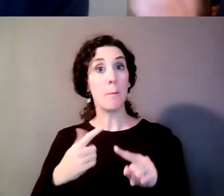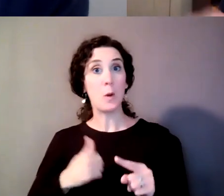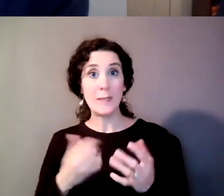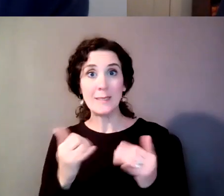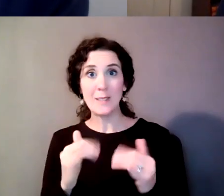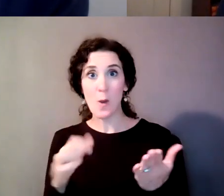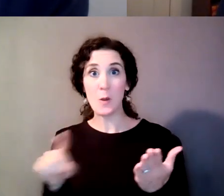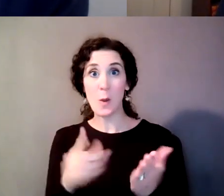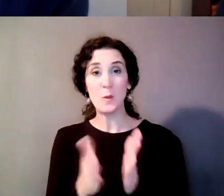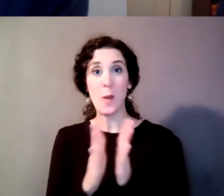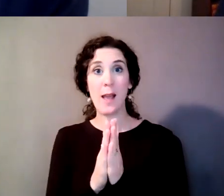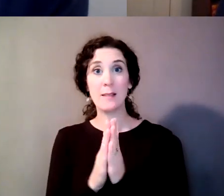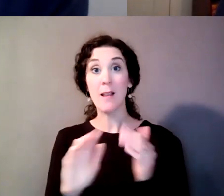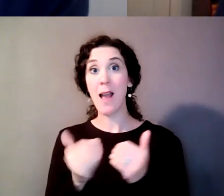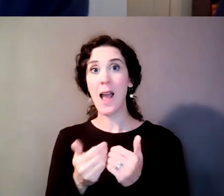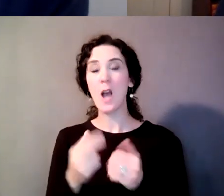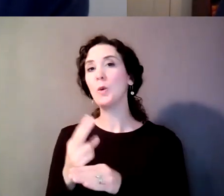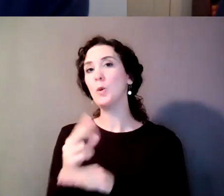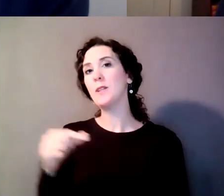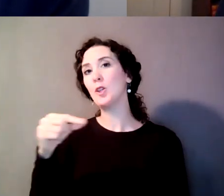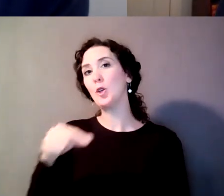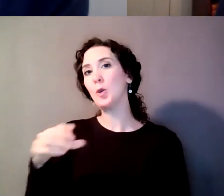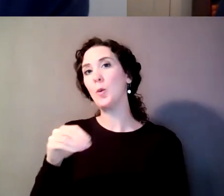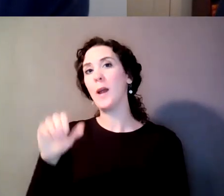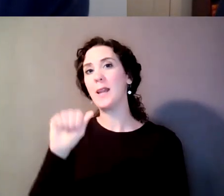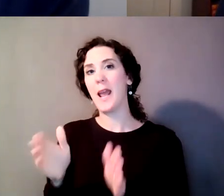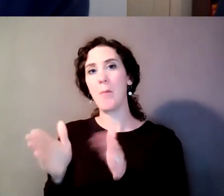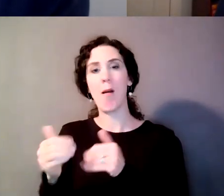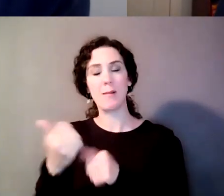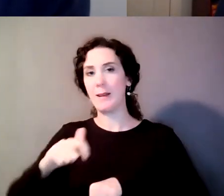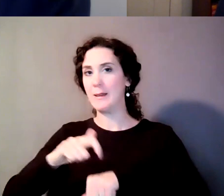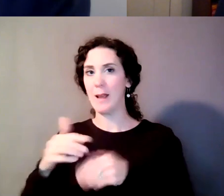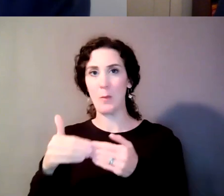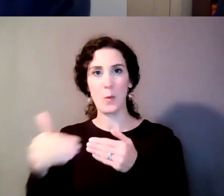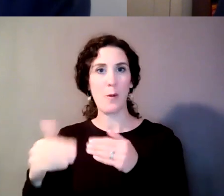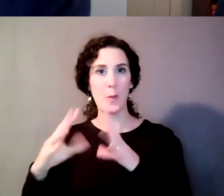can do so entering them in the Q&A box at any point throughout the evening. We will